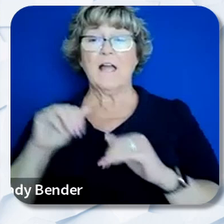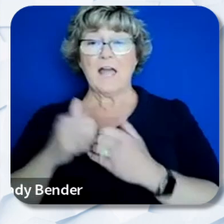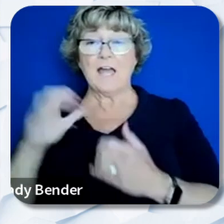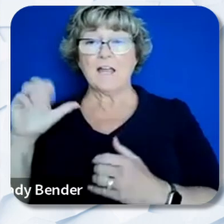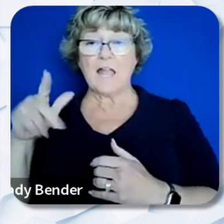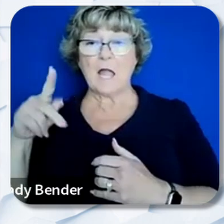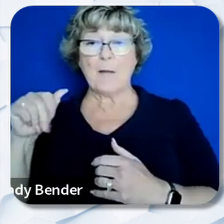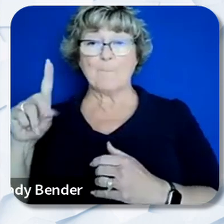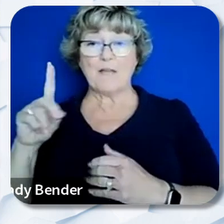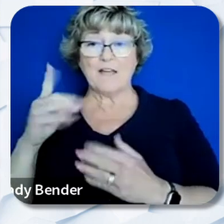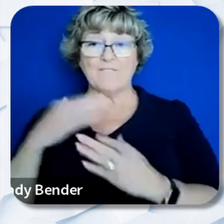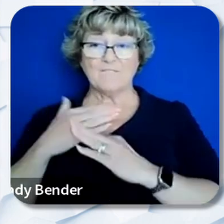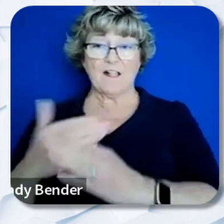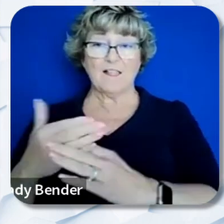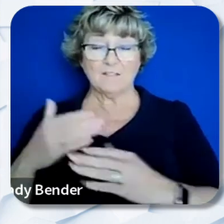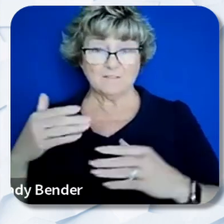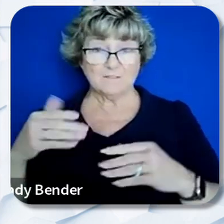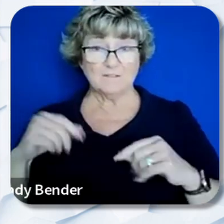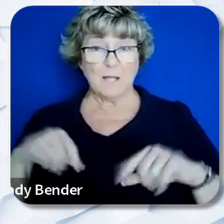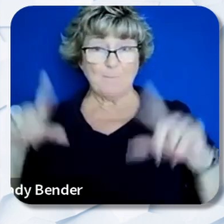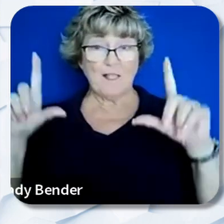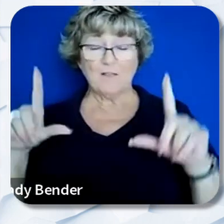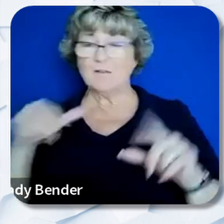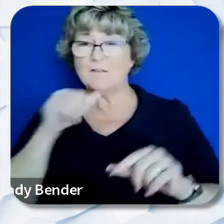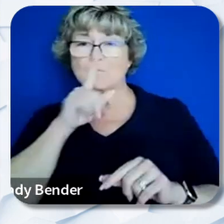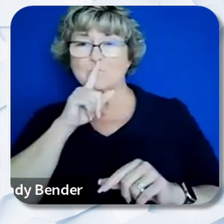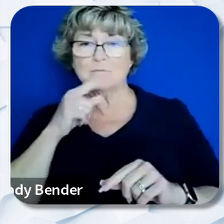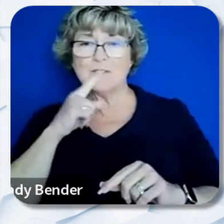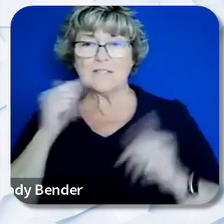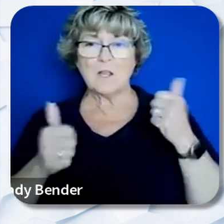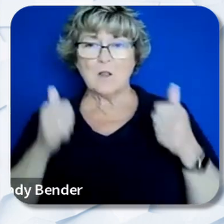that what we need to complete Step 1? It doesn't say what file needs consists based on the